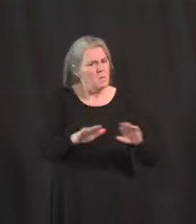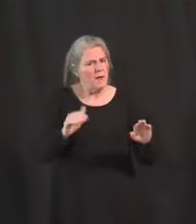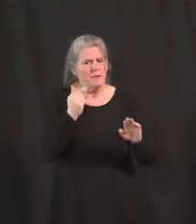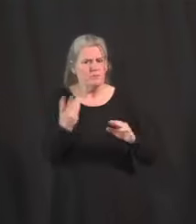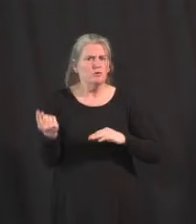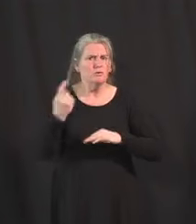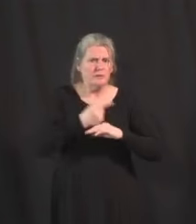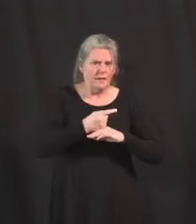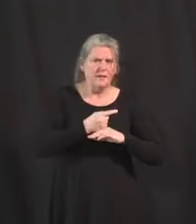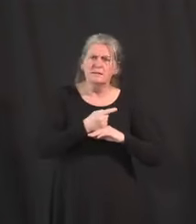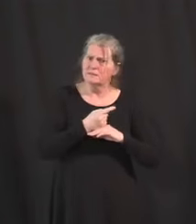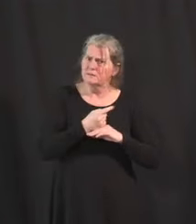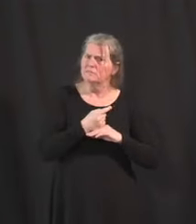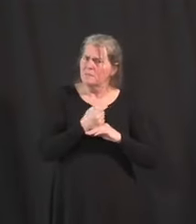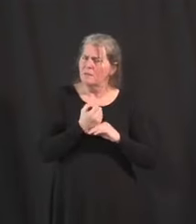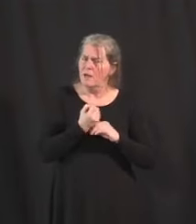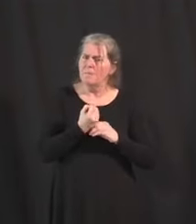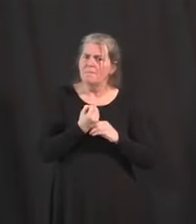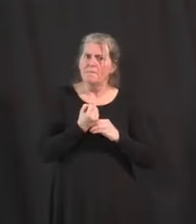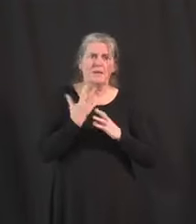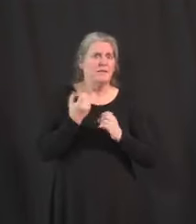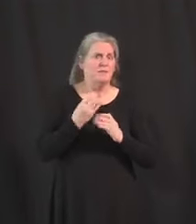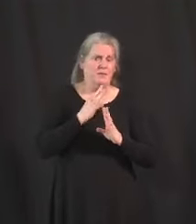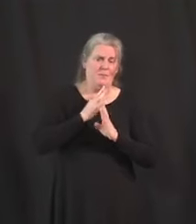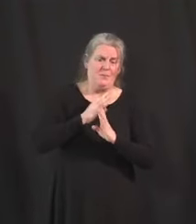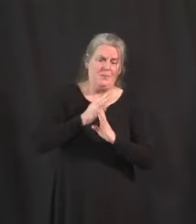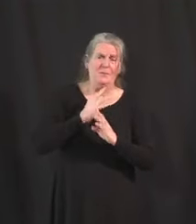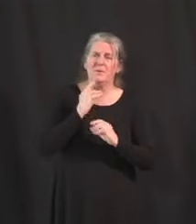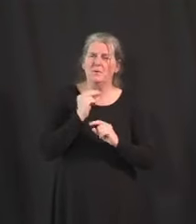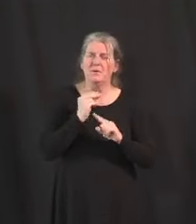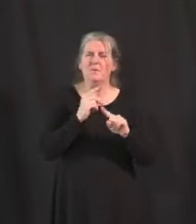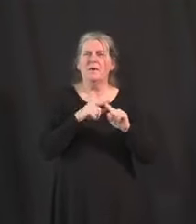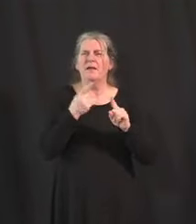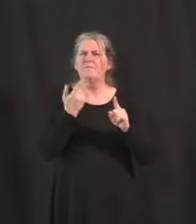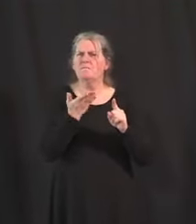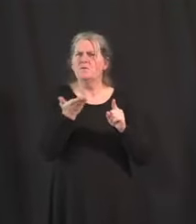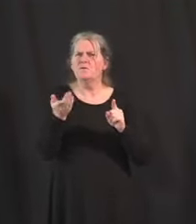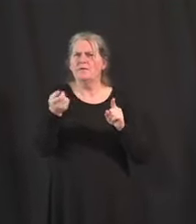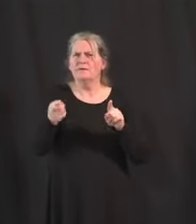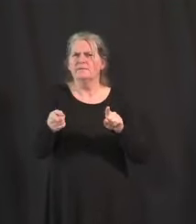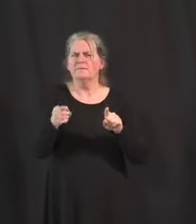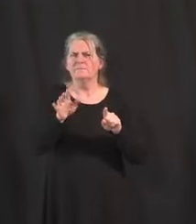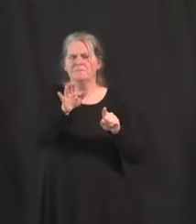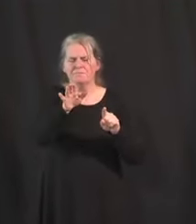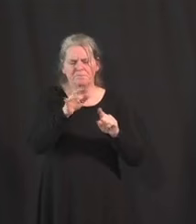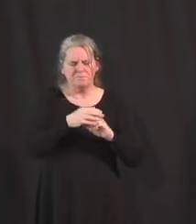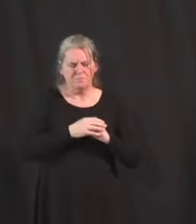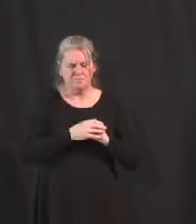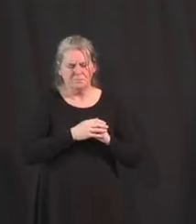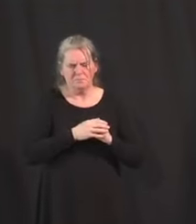PRETTY QUIET WITH RELATIVELY LOW ATTENDANCE. THERE ARE A COUPLE OF THINGS GOING ON. ONE, ACTUALLY ALSO RELATES TO